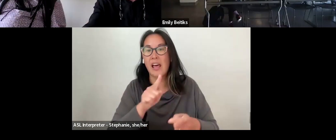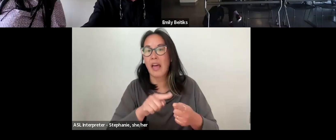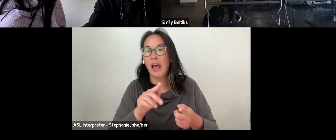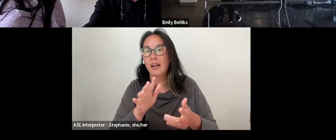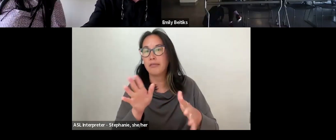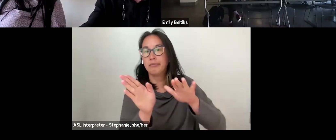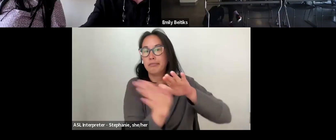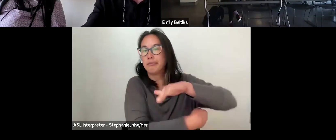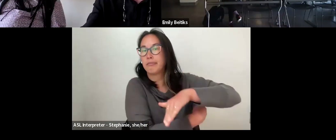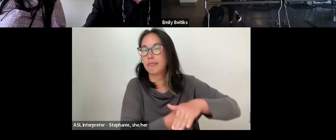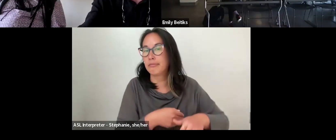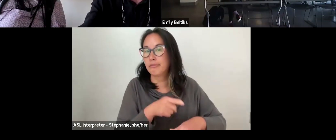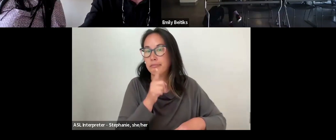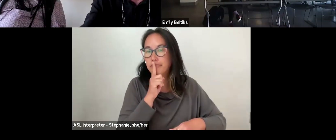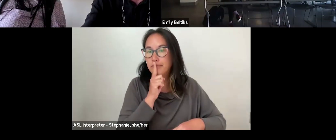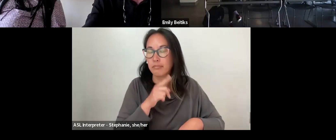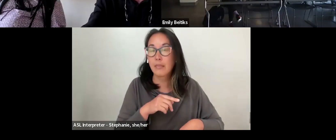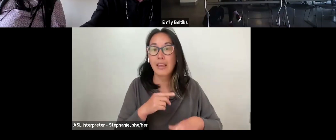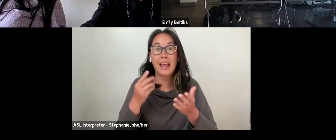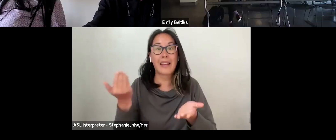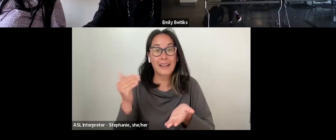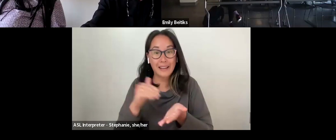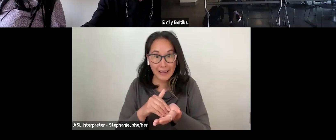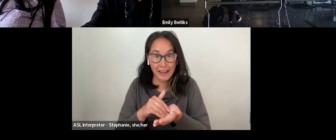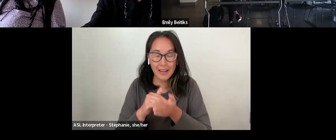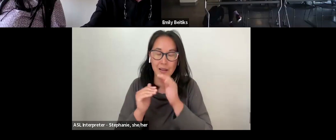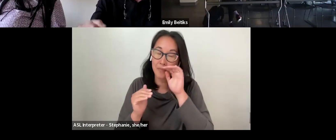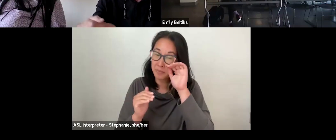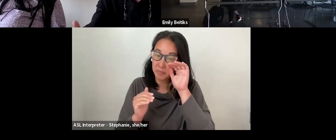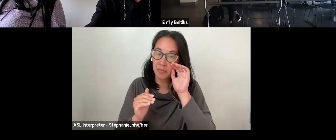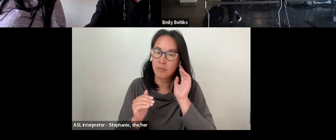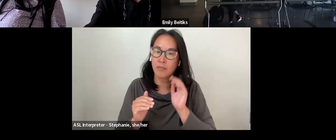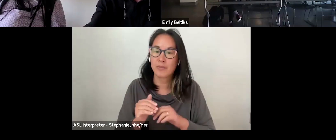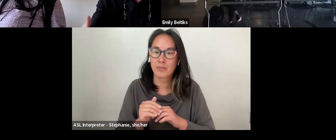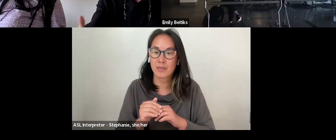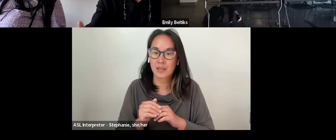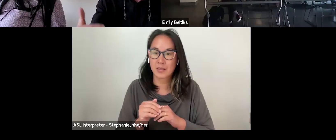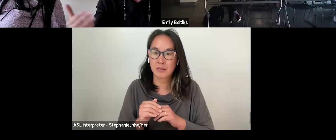And then again, when the -- I don't know if any of you remember